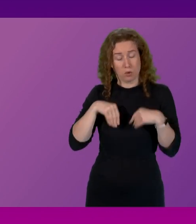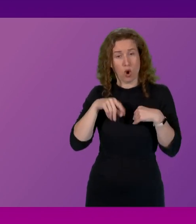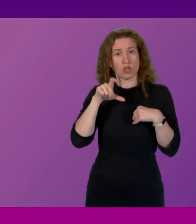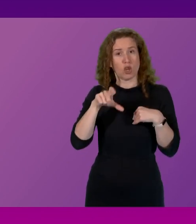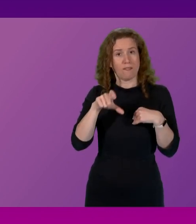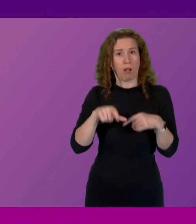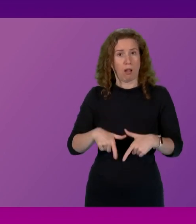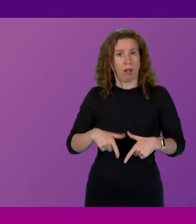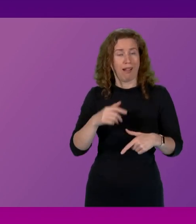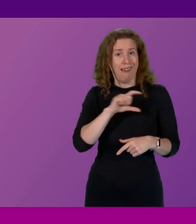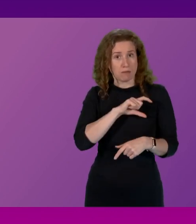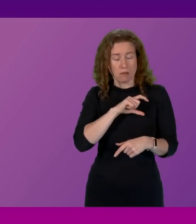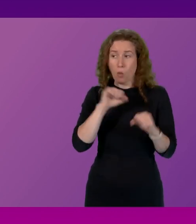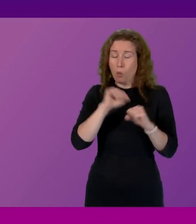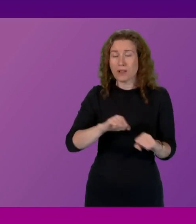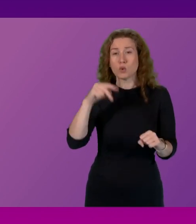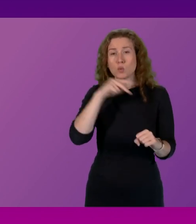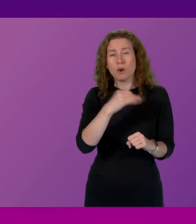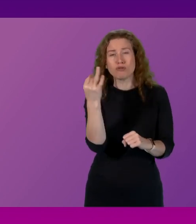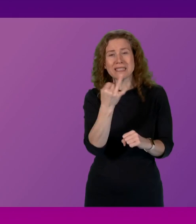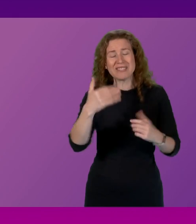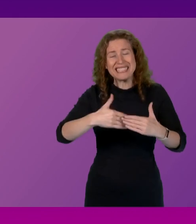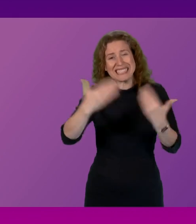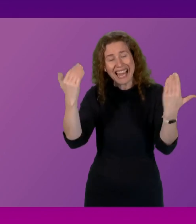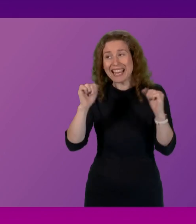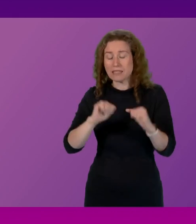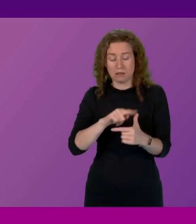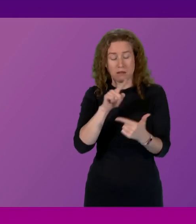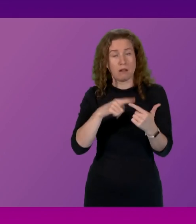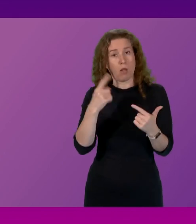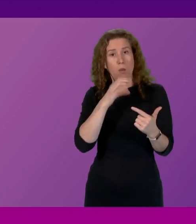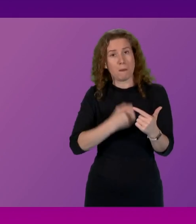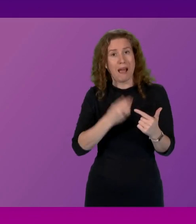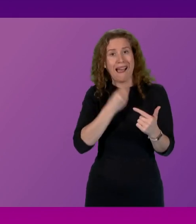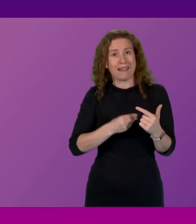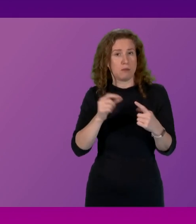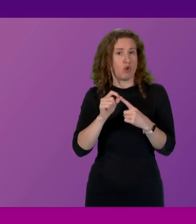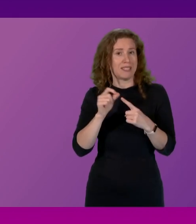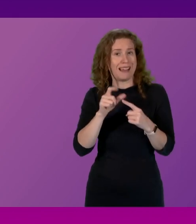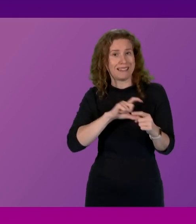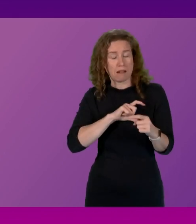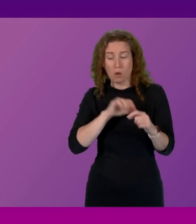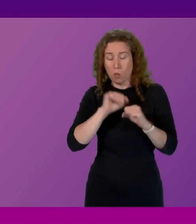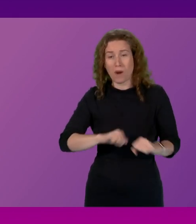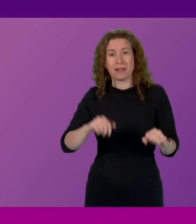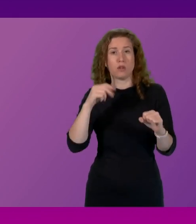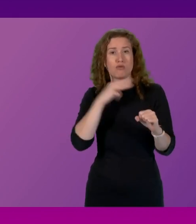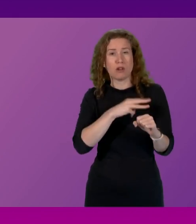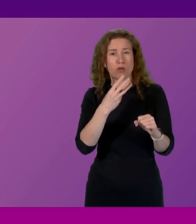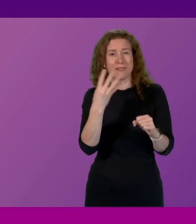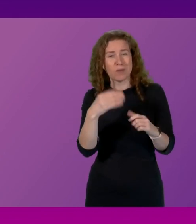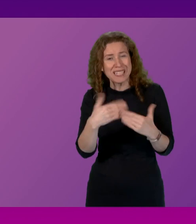patient waited 217 days; a prostate cancer patient waited 334 days; and there was even